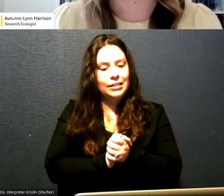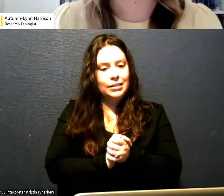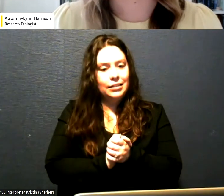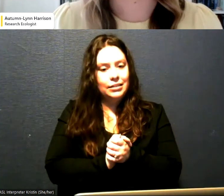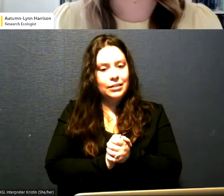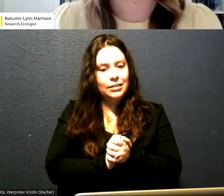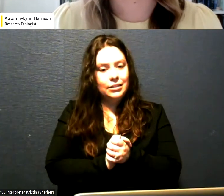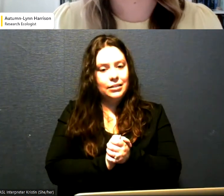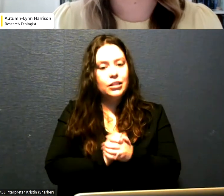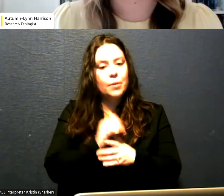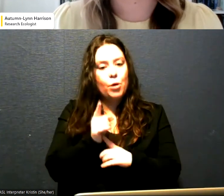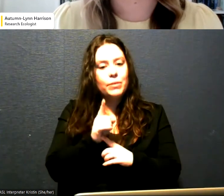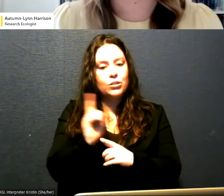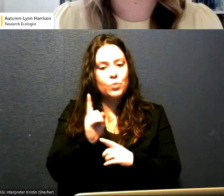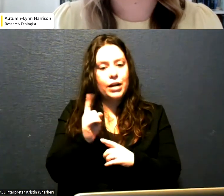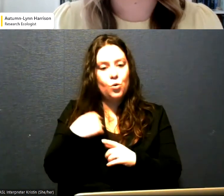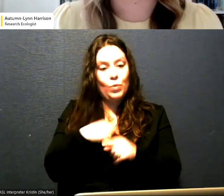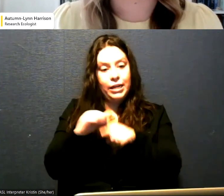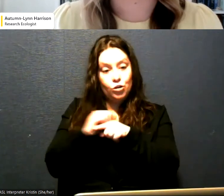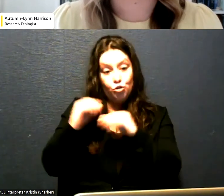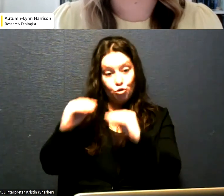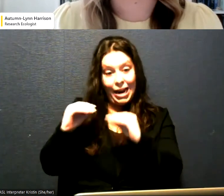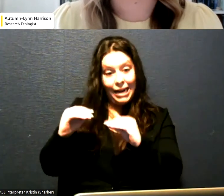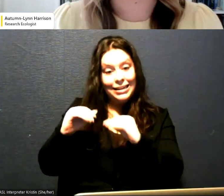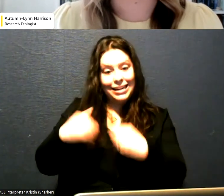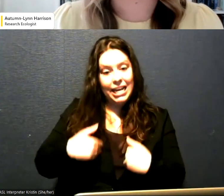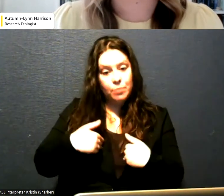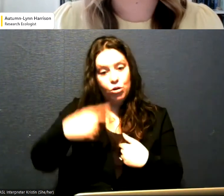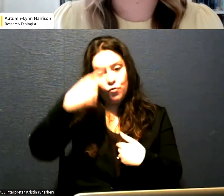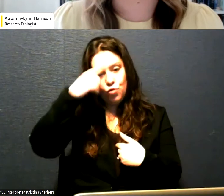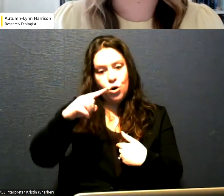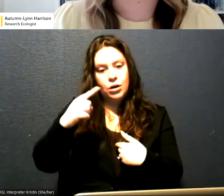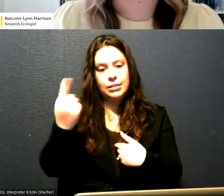the moments where we train animals for something that would normally be a stressful procedure such